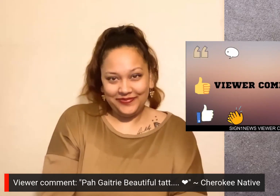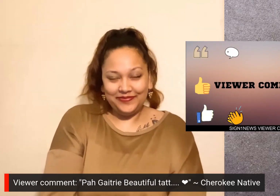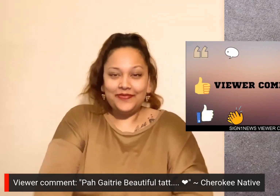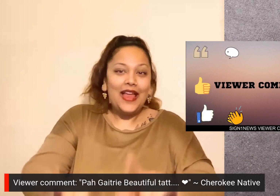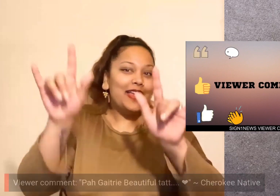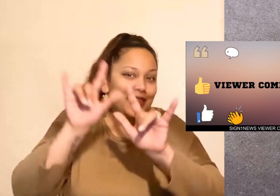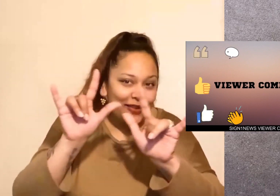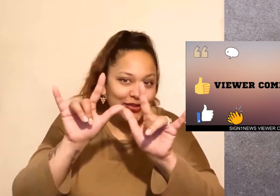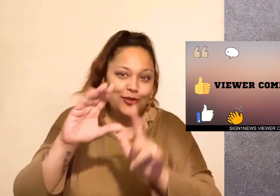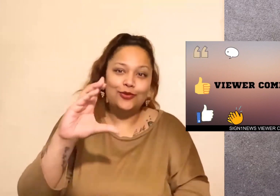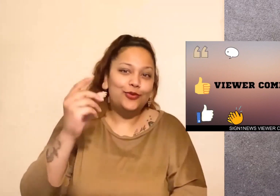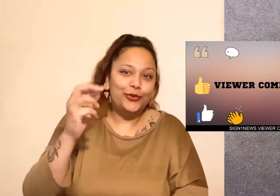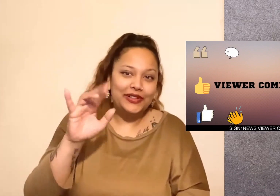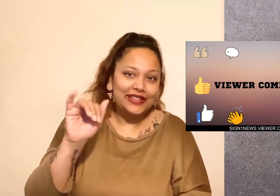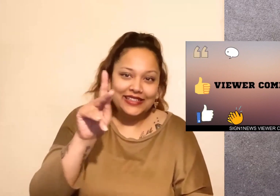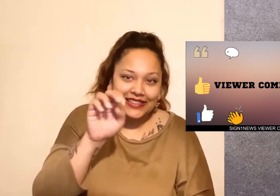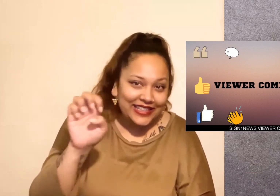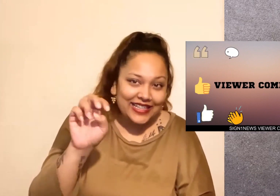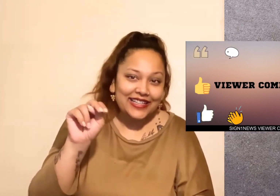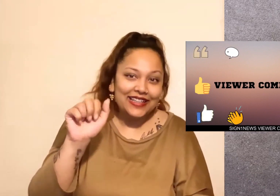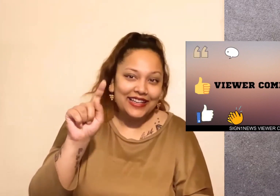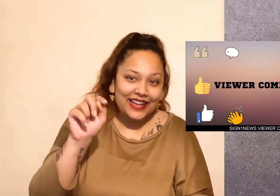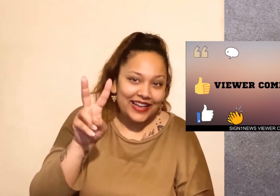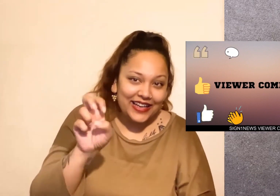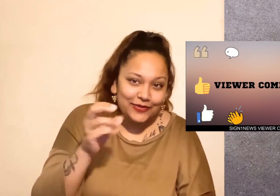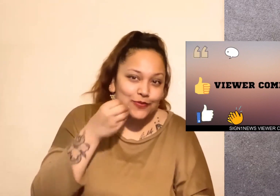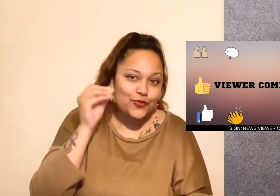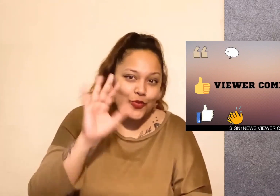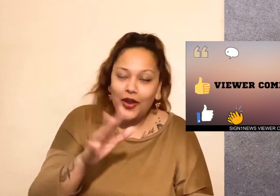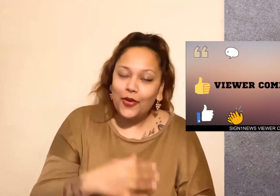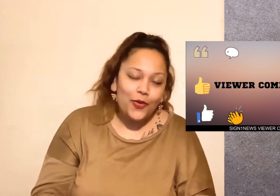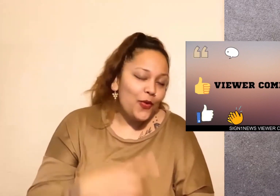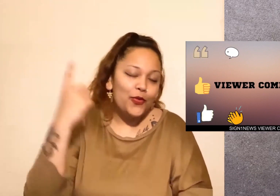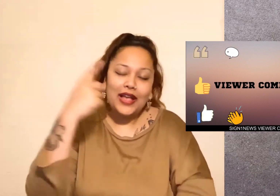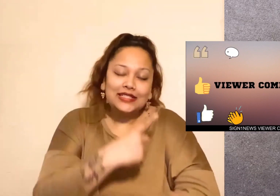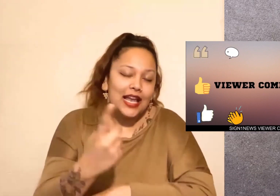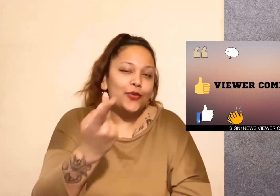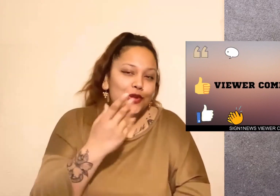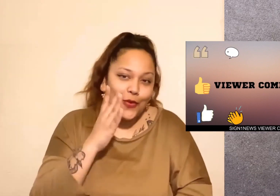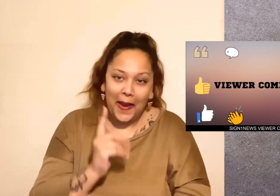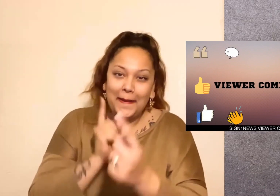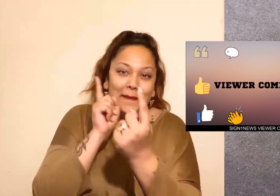I love you Cherokee Native one day you and I are going to meet